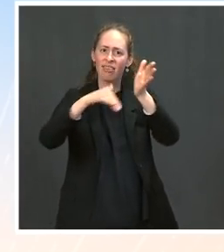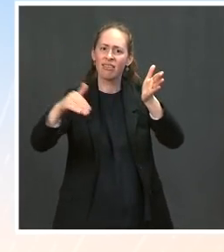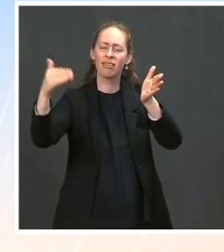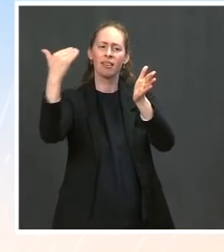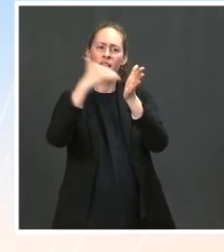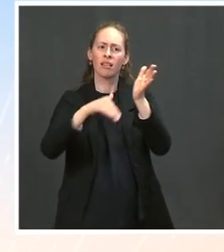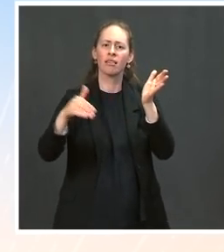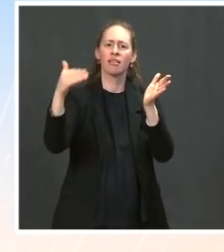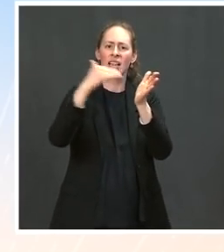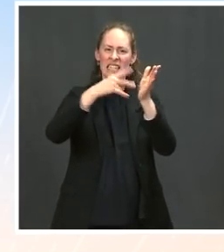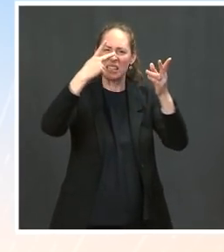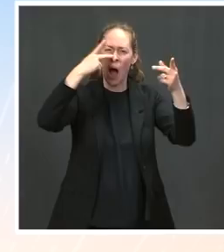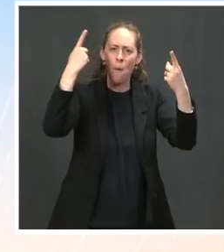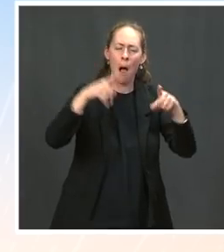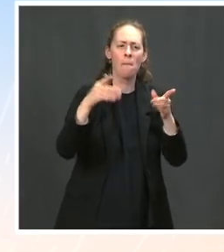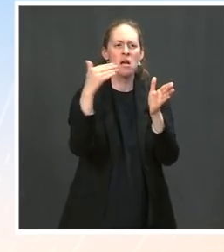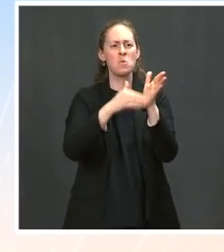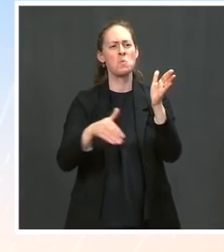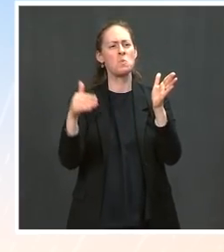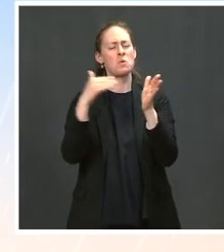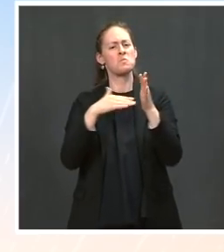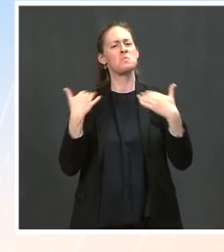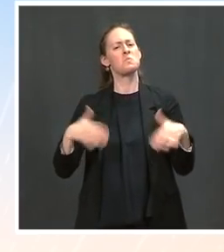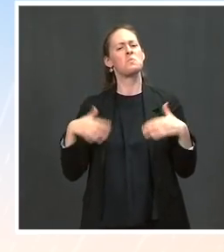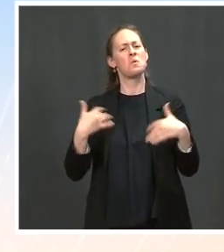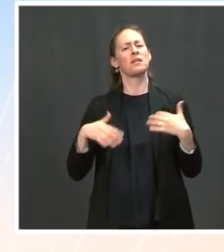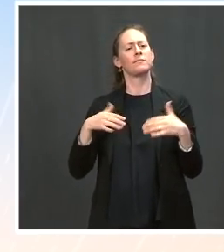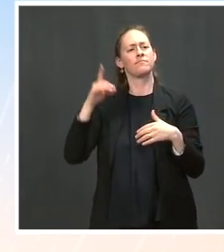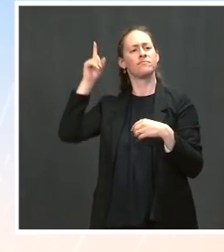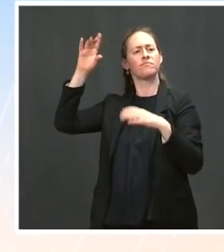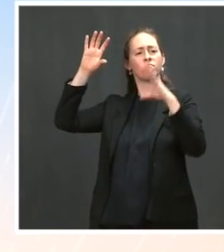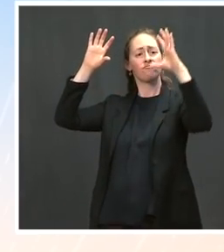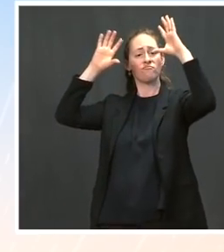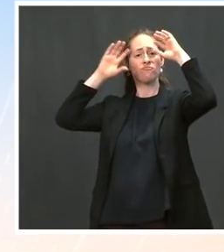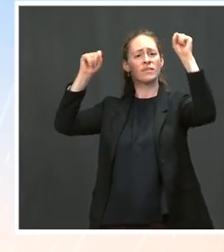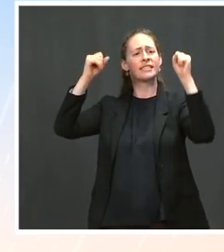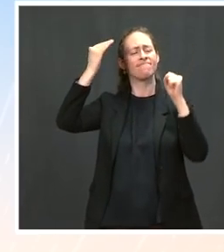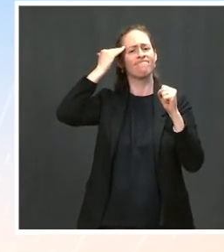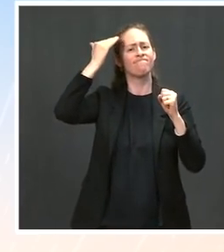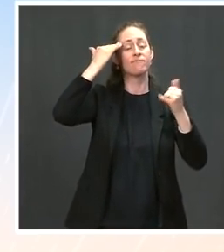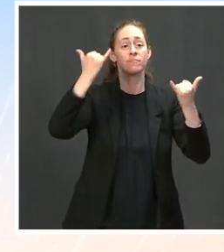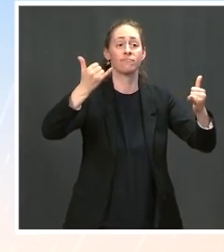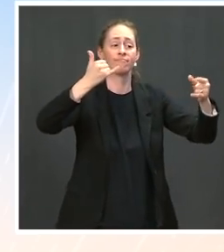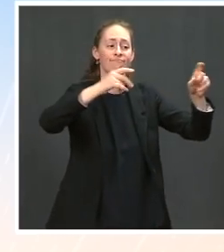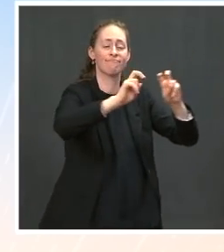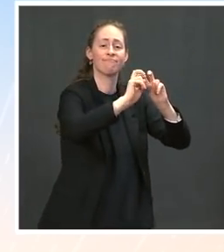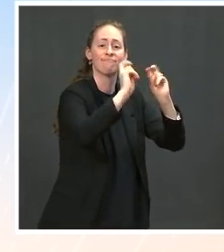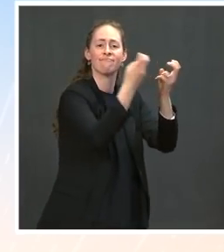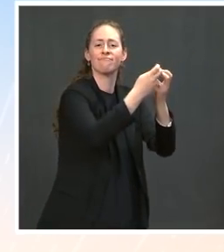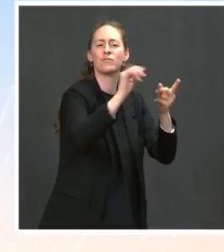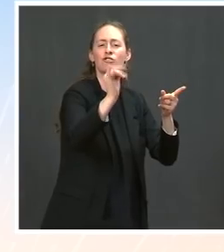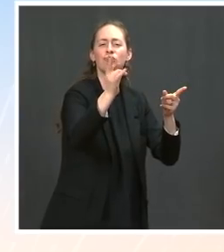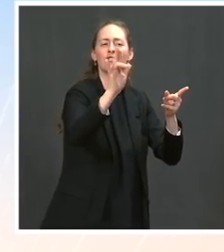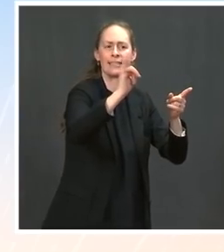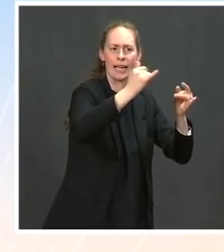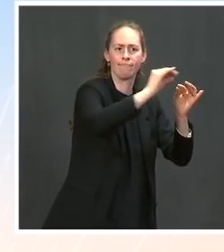So he knows that the jury is sequestered, as he noted in his comments, which is certainly a different place from where it was yesterday.